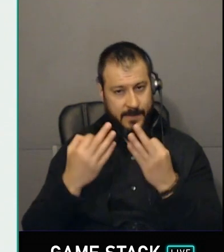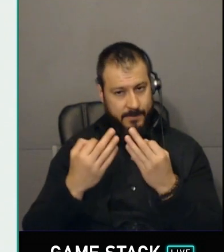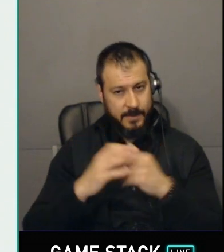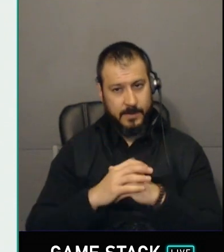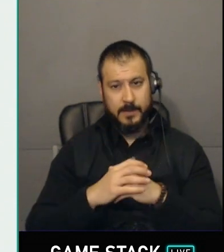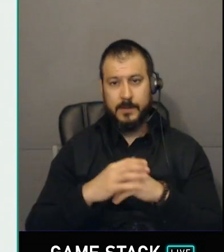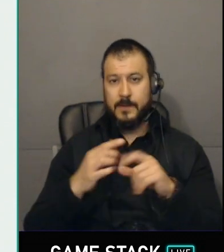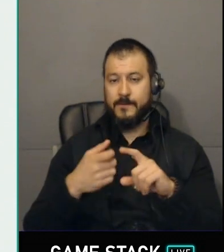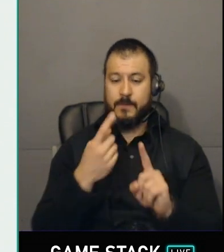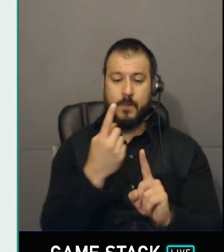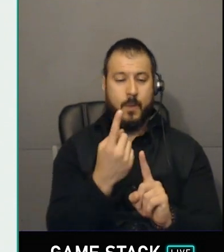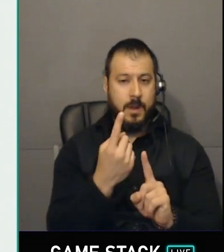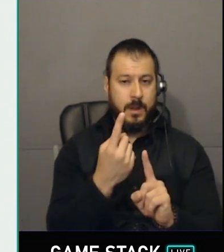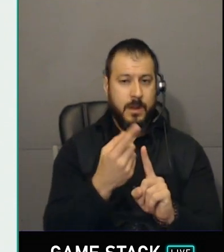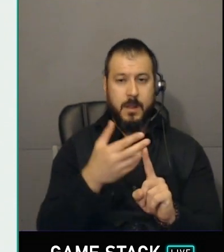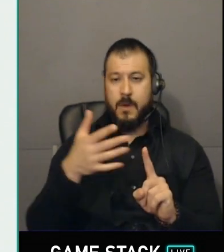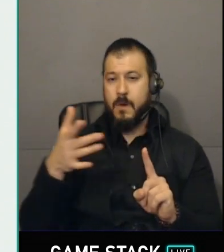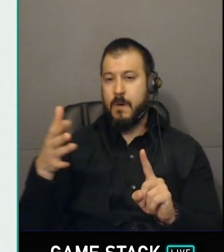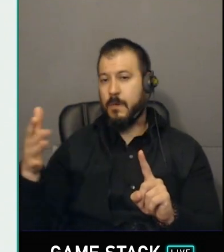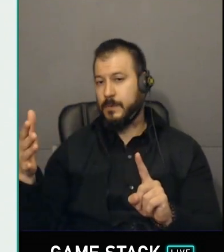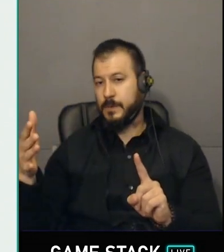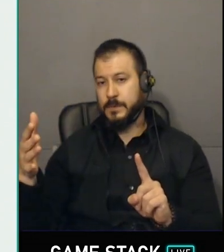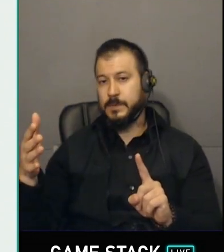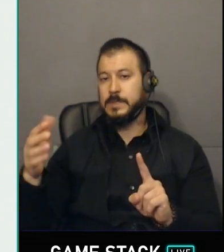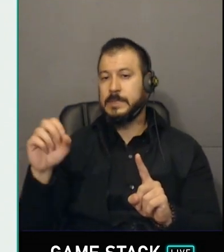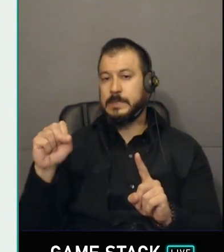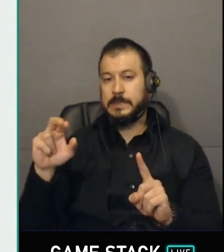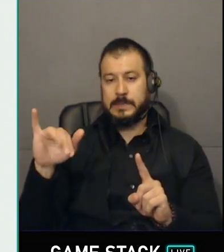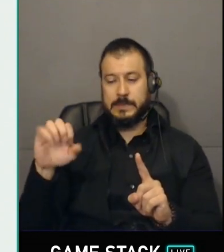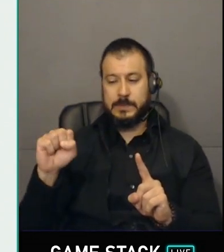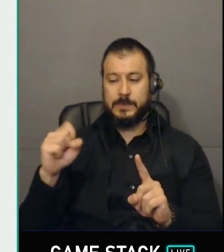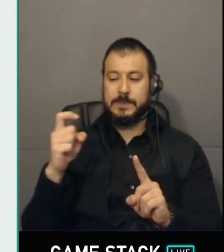One all the way through Xbox series X and S.